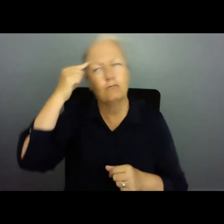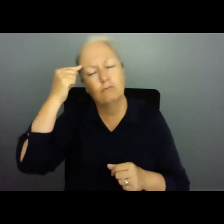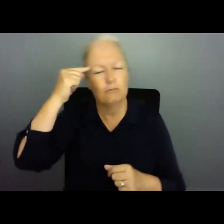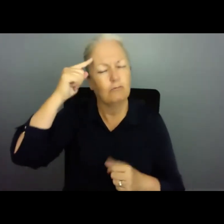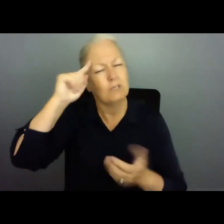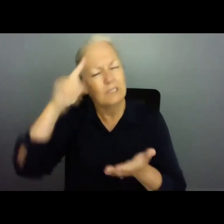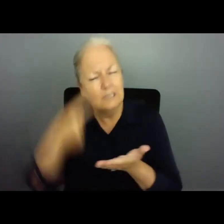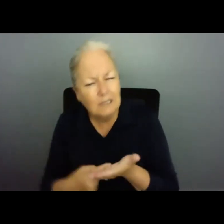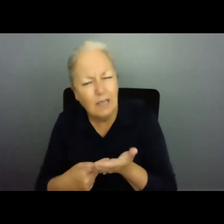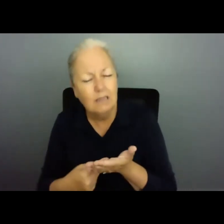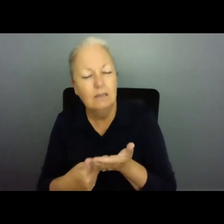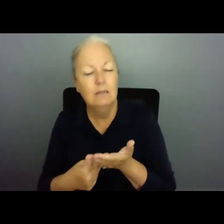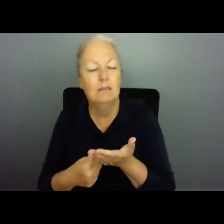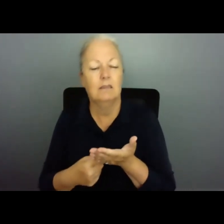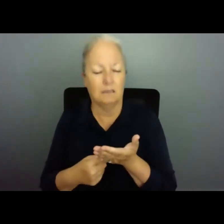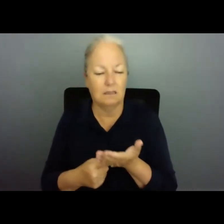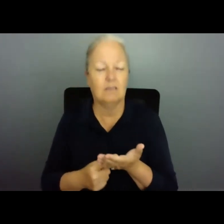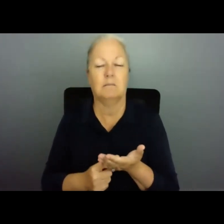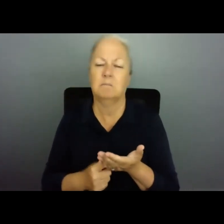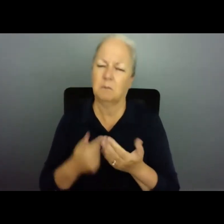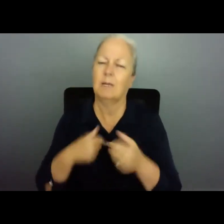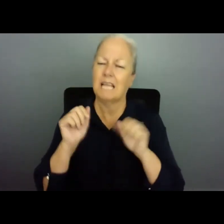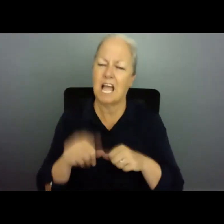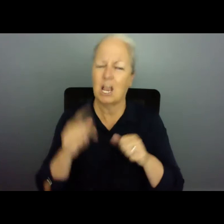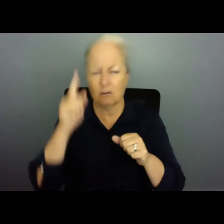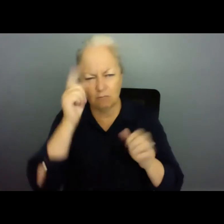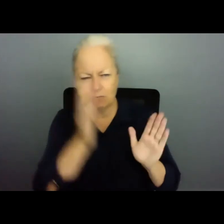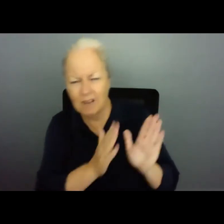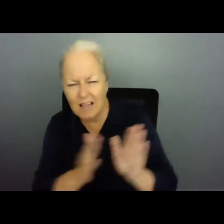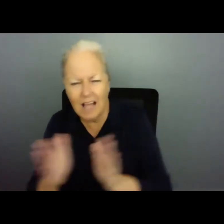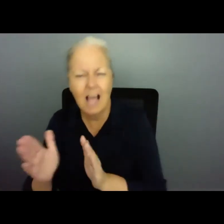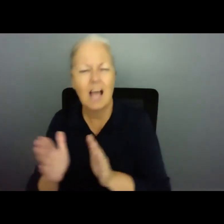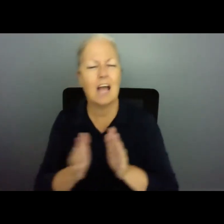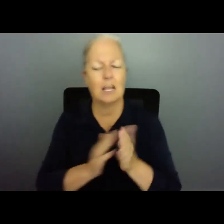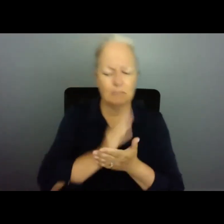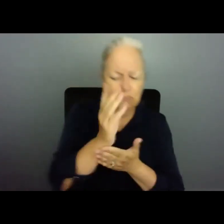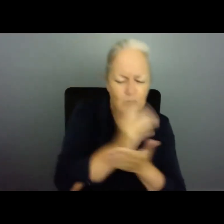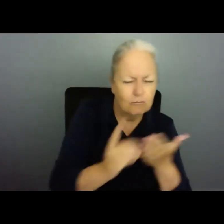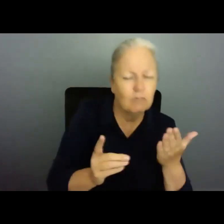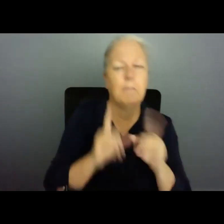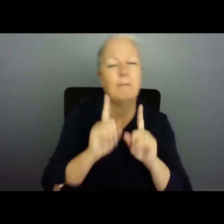and as well as designing practical plans we just need more opportunities to send support from